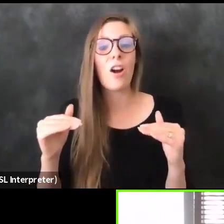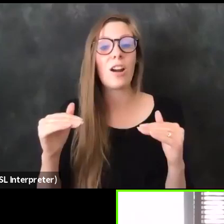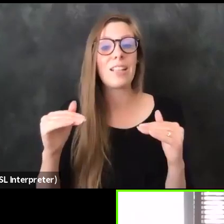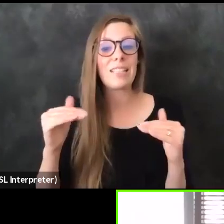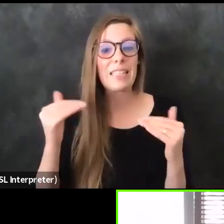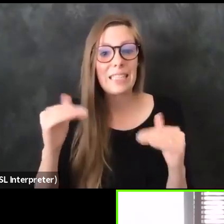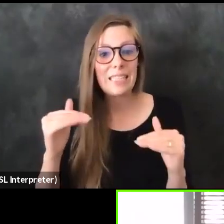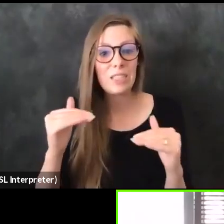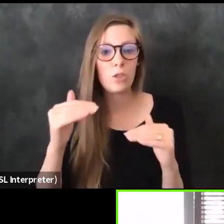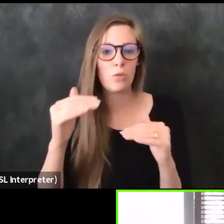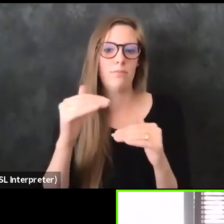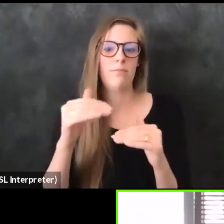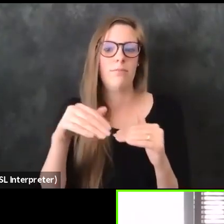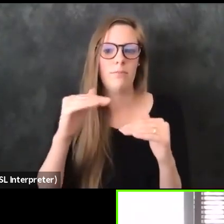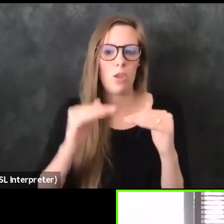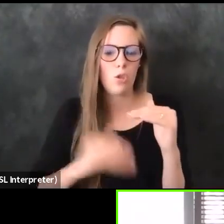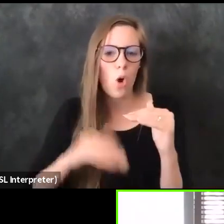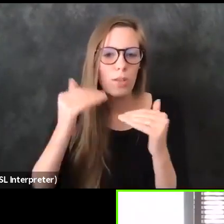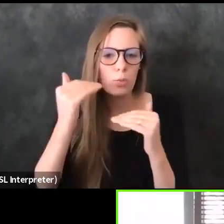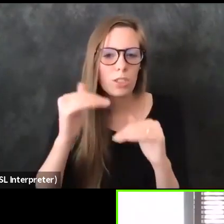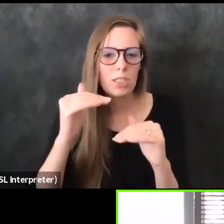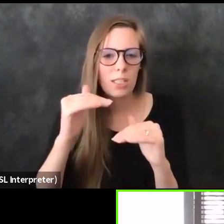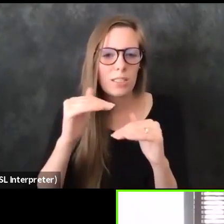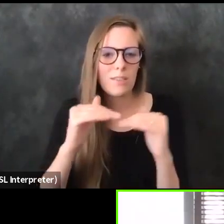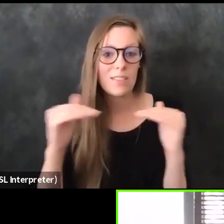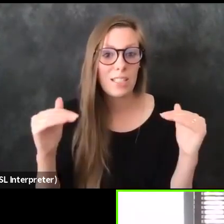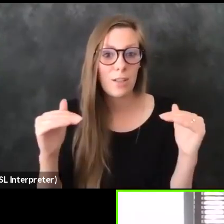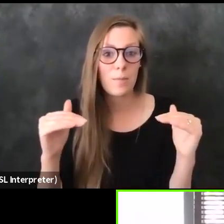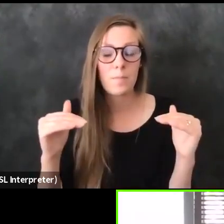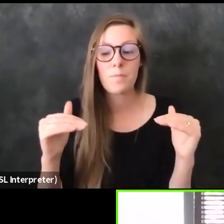or positivity rate in the lowest quartile of the healthy places.